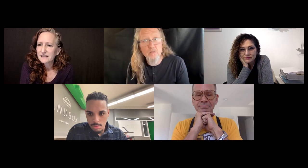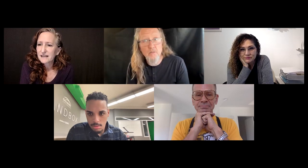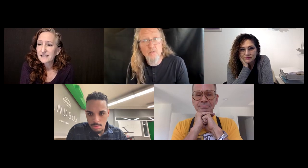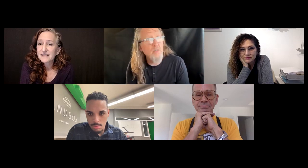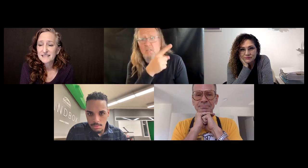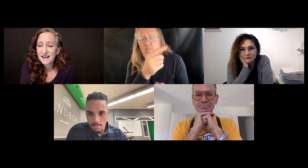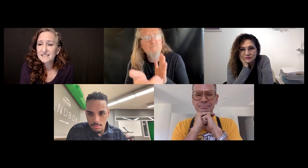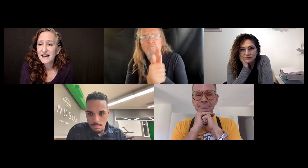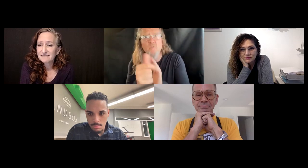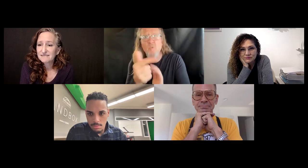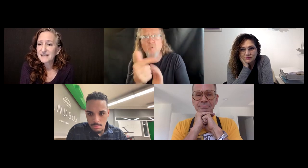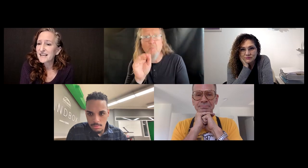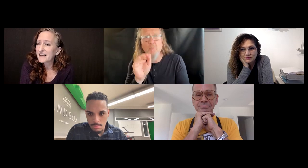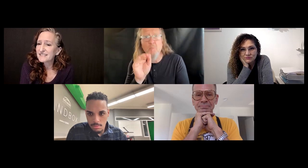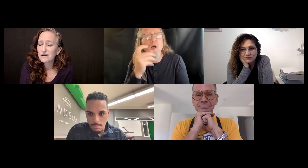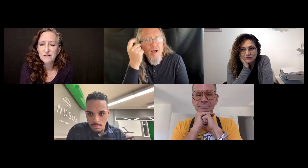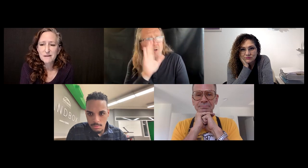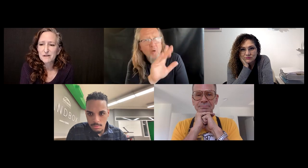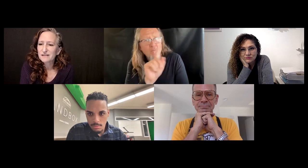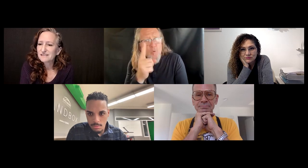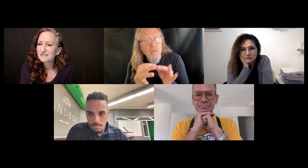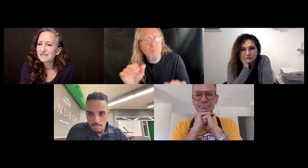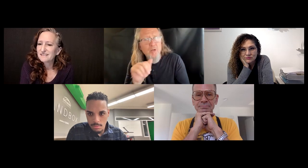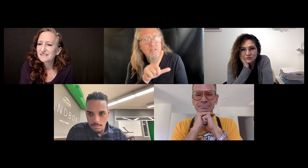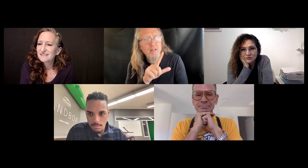And I said, Yeah, dad, that's ASL grammar